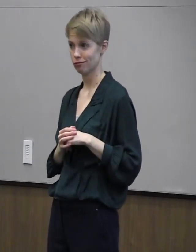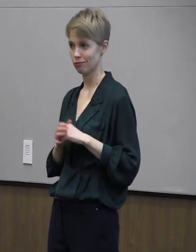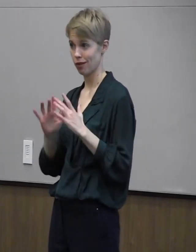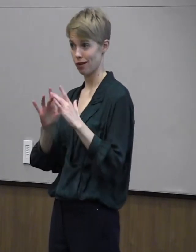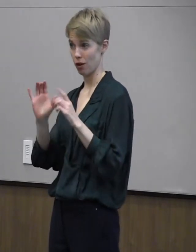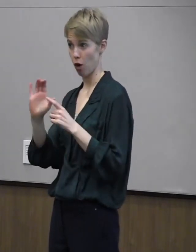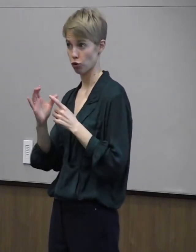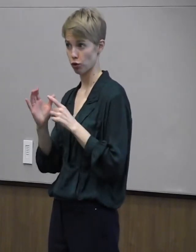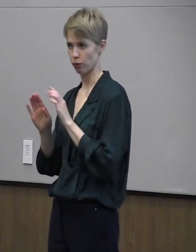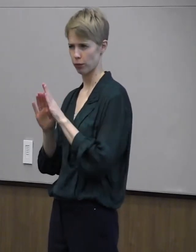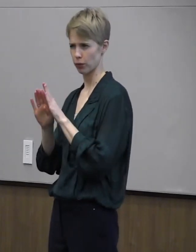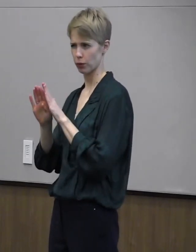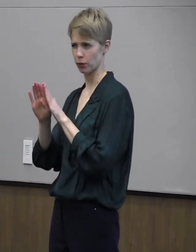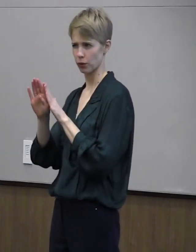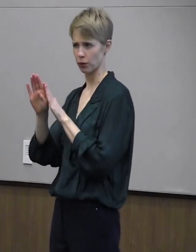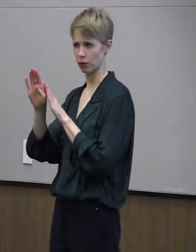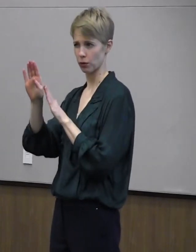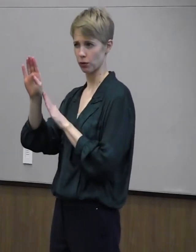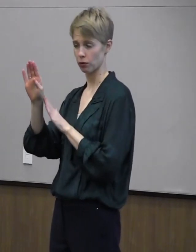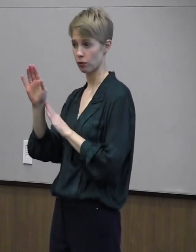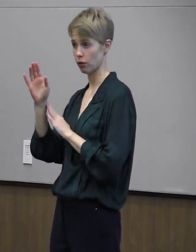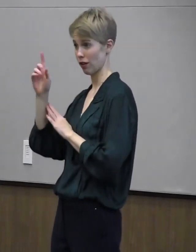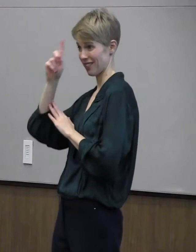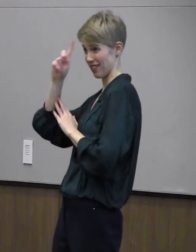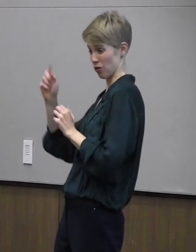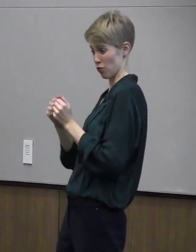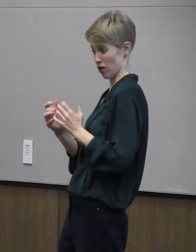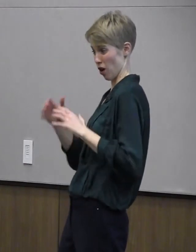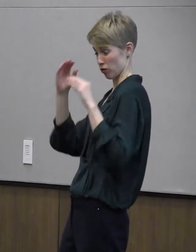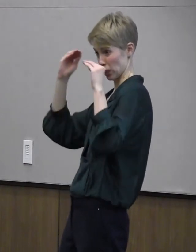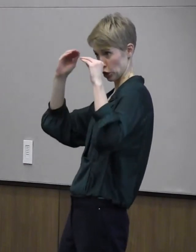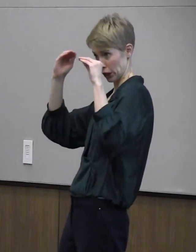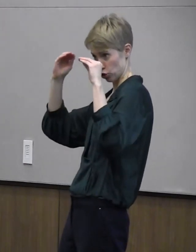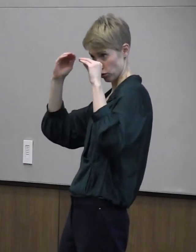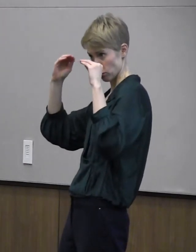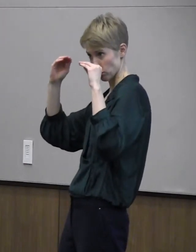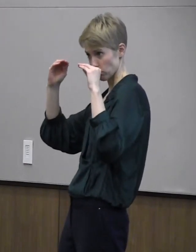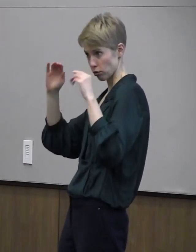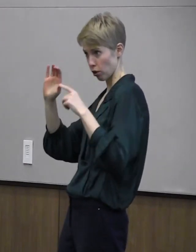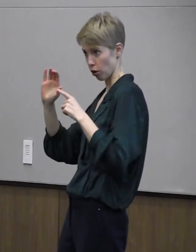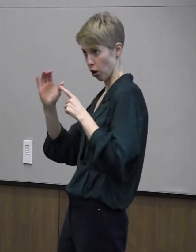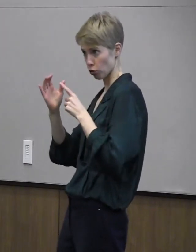intelligence without education and cultural broadening can quickly